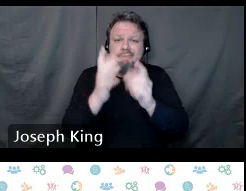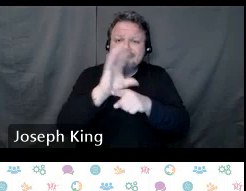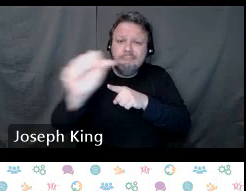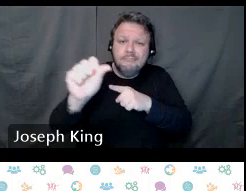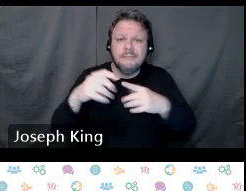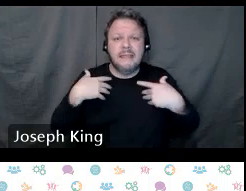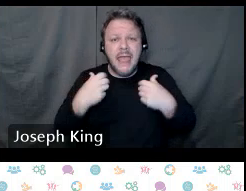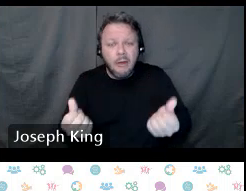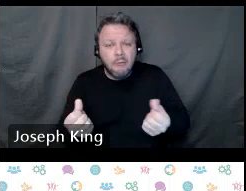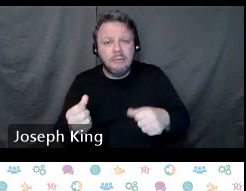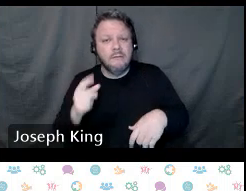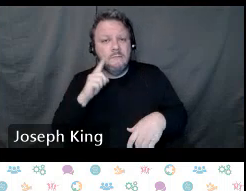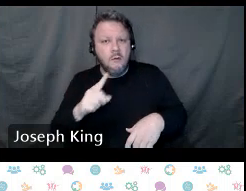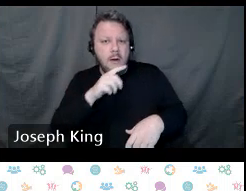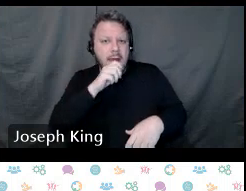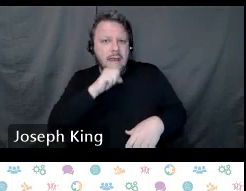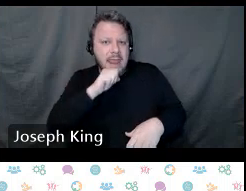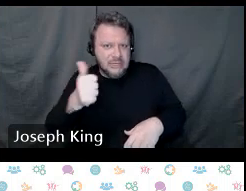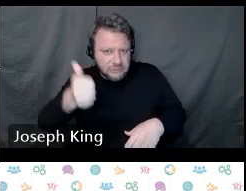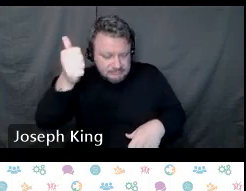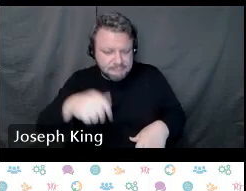As you can see on this slide here, it is RO.